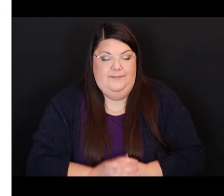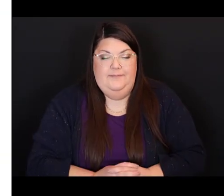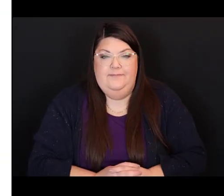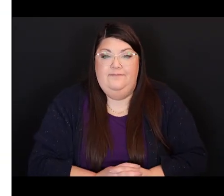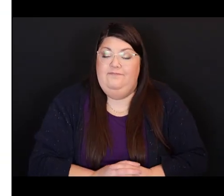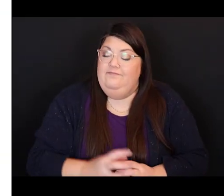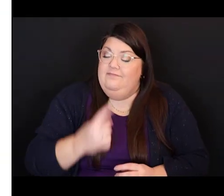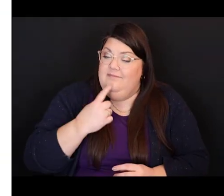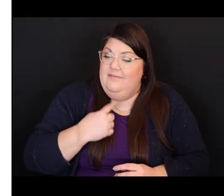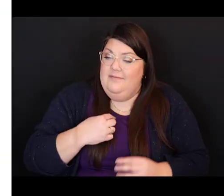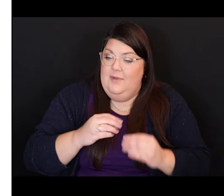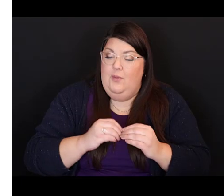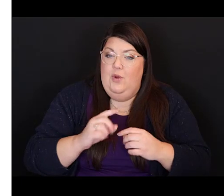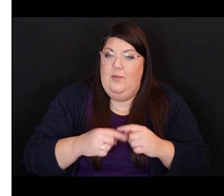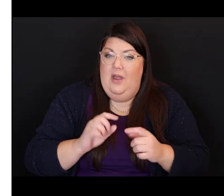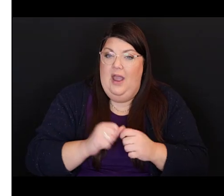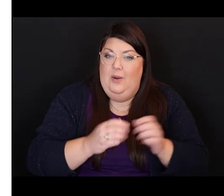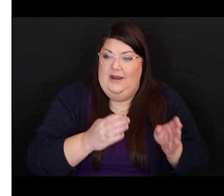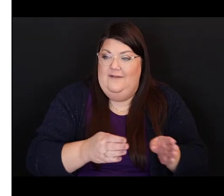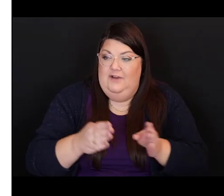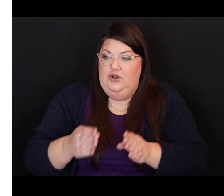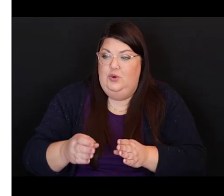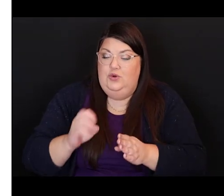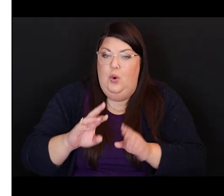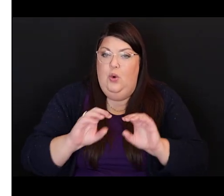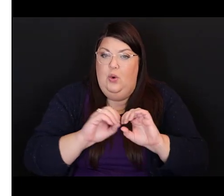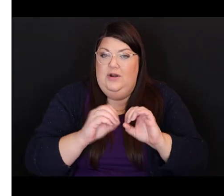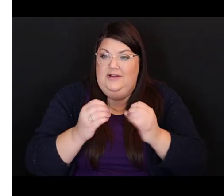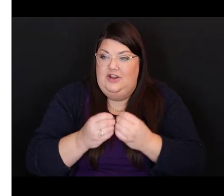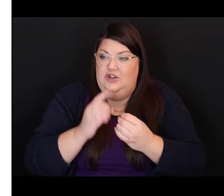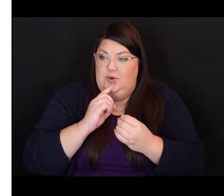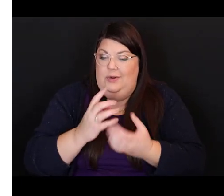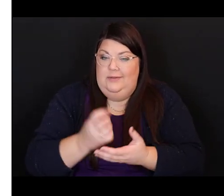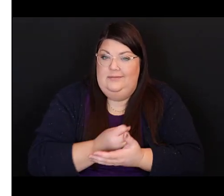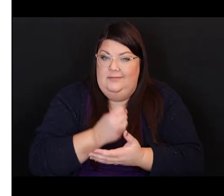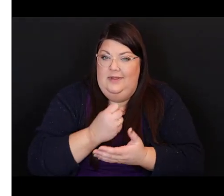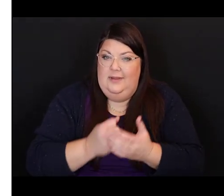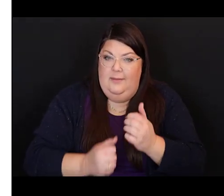how individuals or organizations can really make the most of this training?